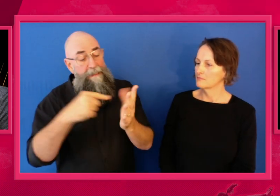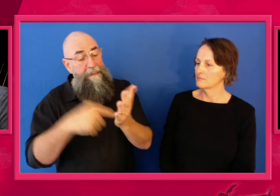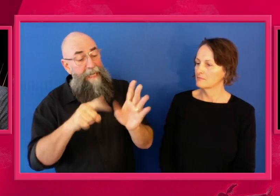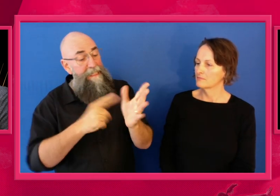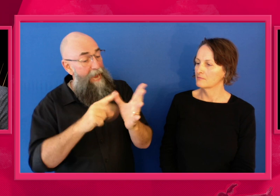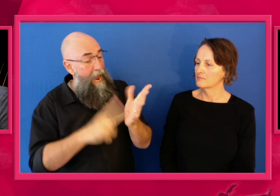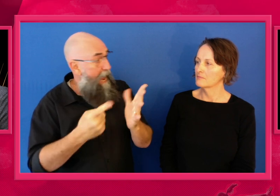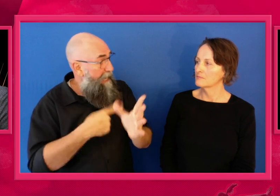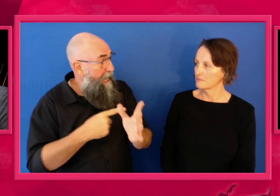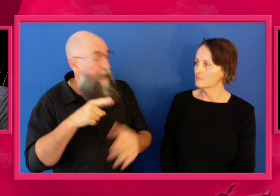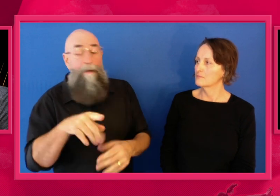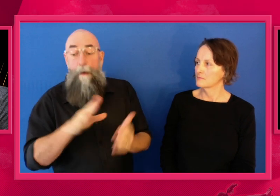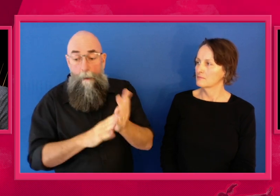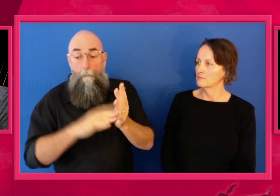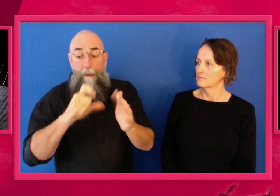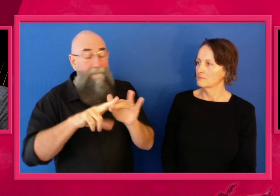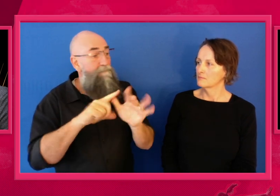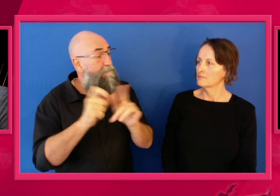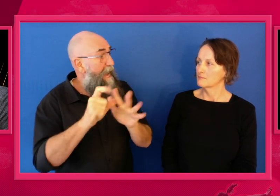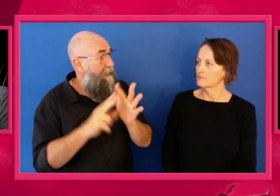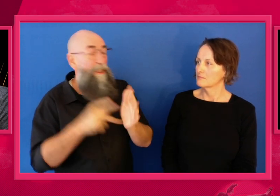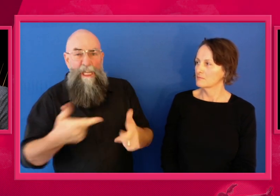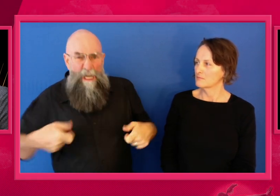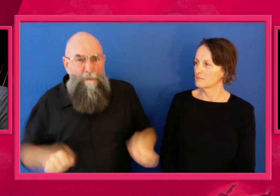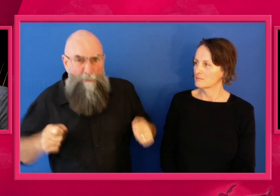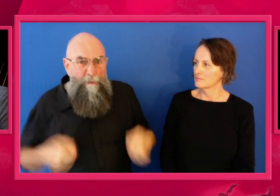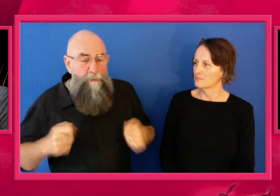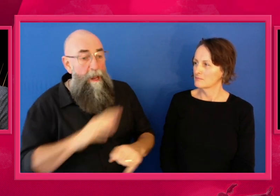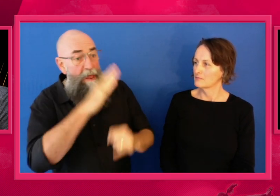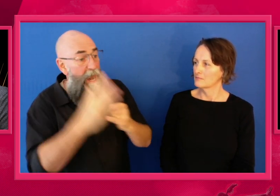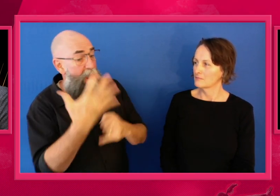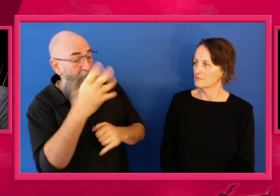And she kicked in the last 150 metres and she actually brought two competitors with